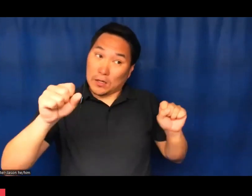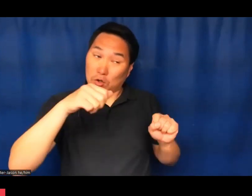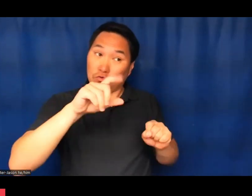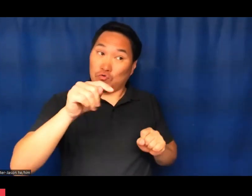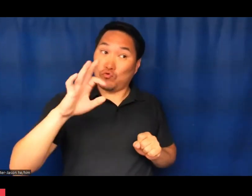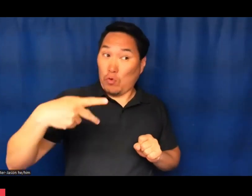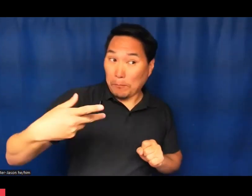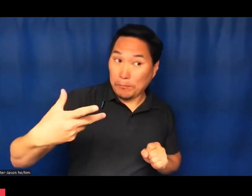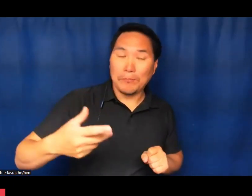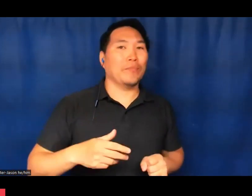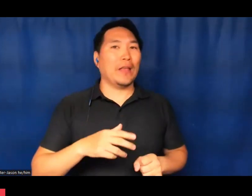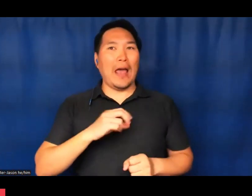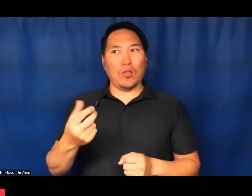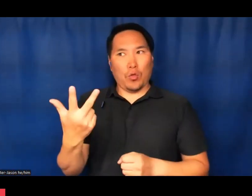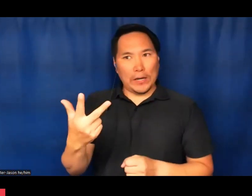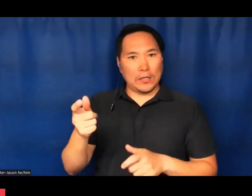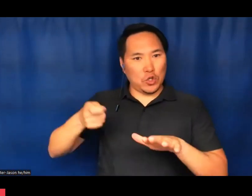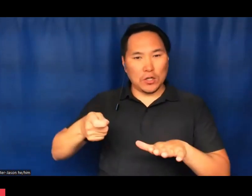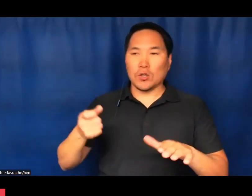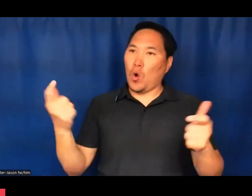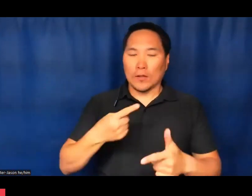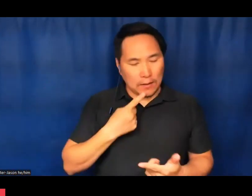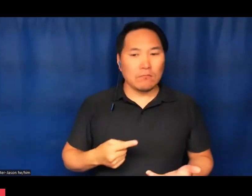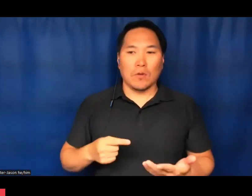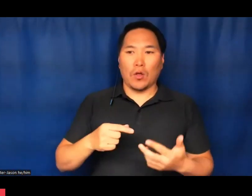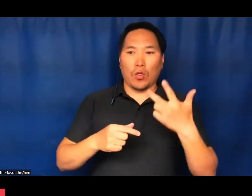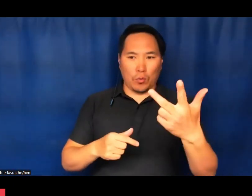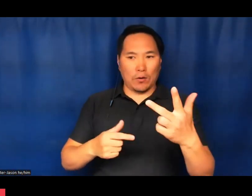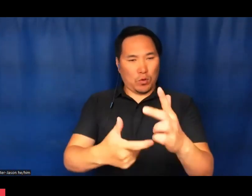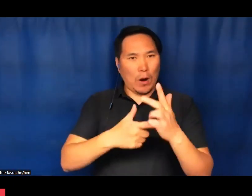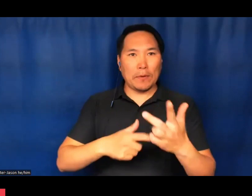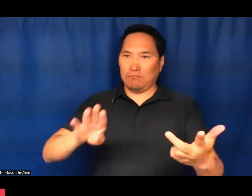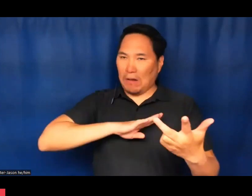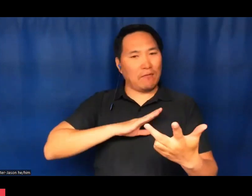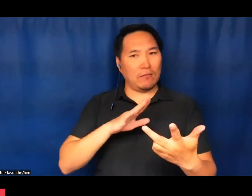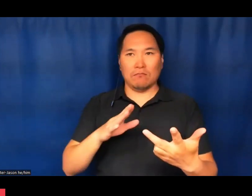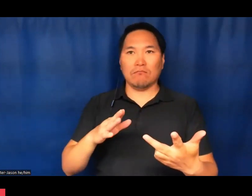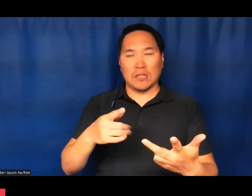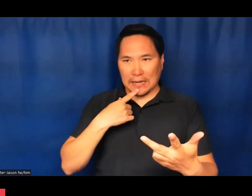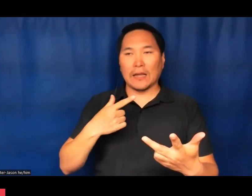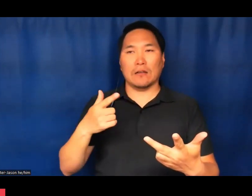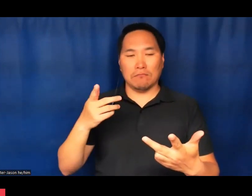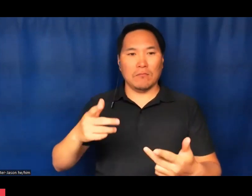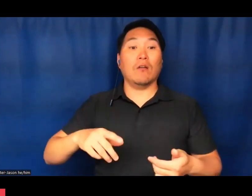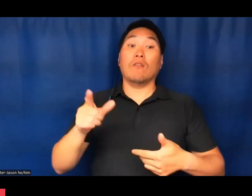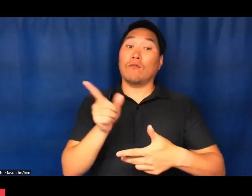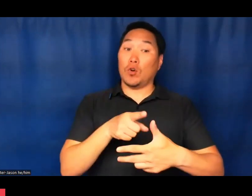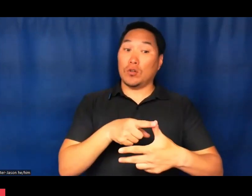And the 3 judge panel decided all jingle threshold have been met. First of all, factor one.